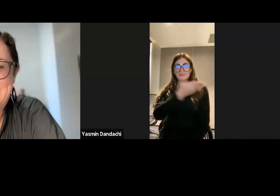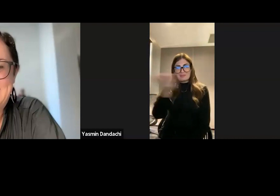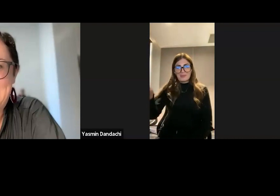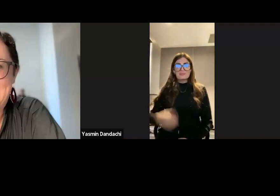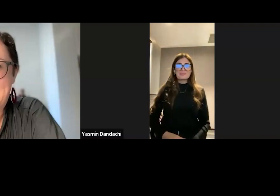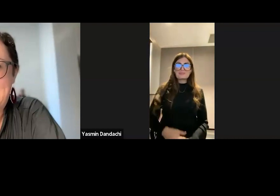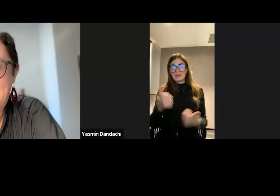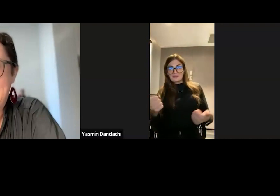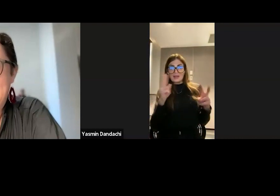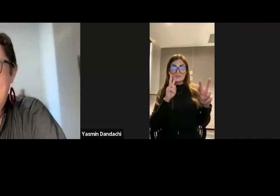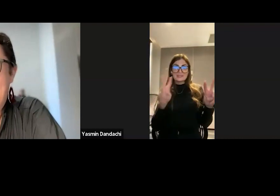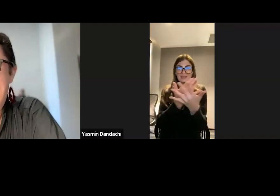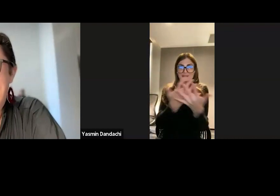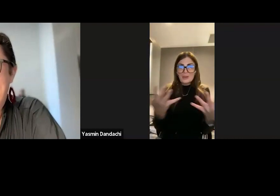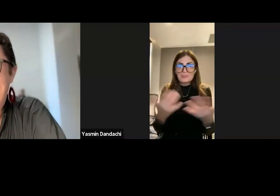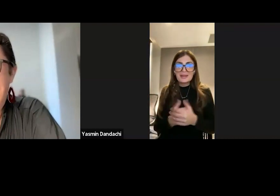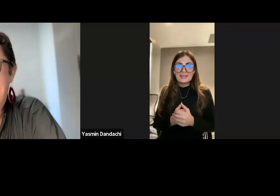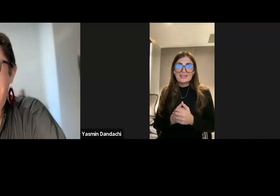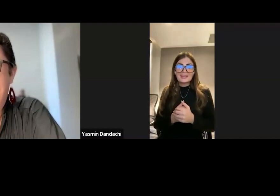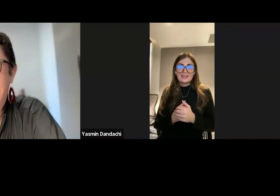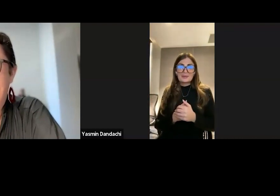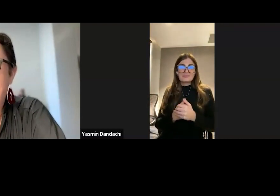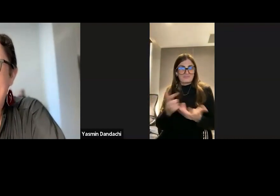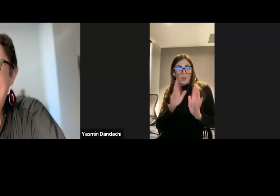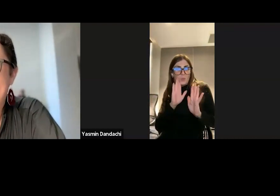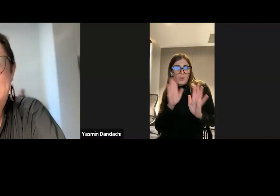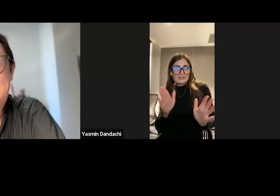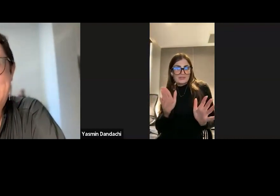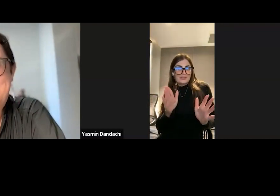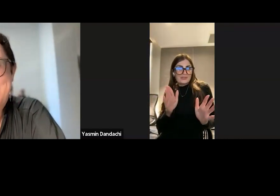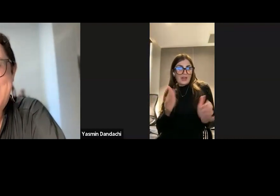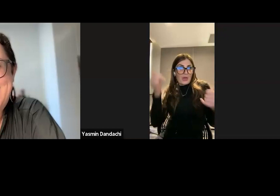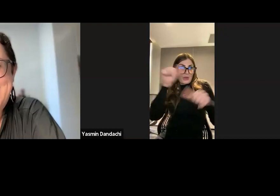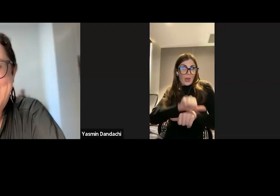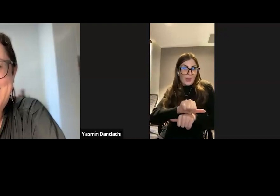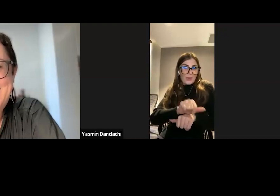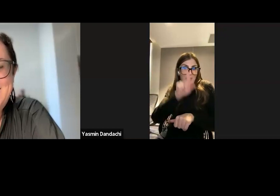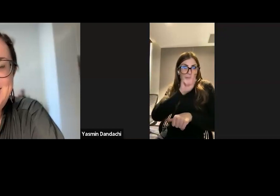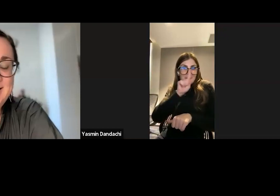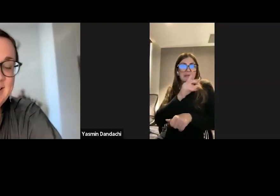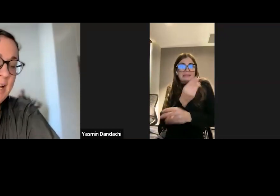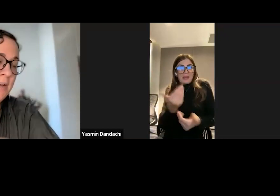It's great to see so many wonderful known names and some new names in the attendees today.